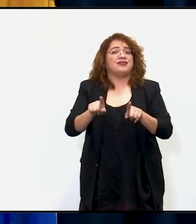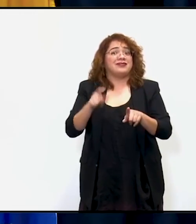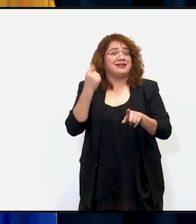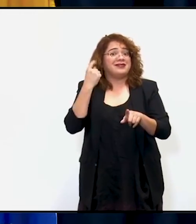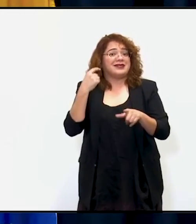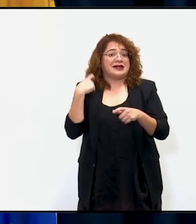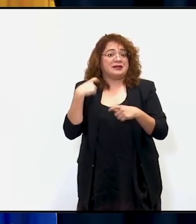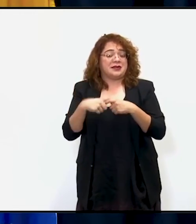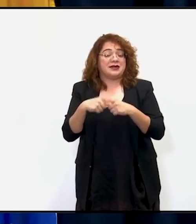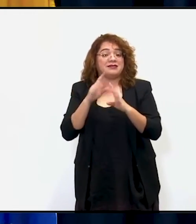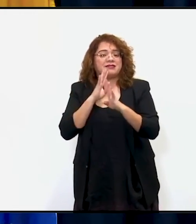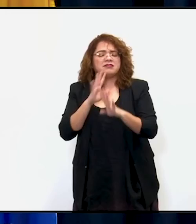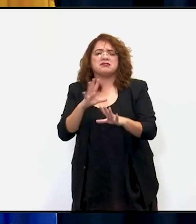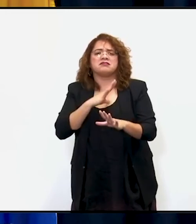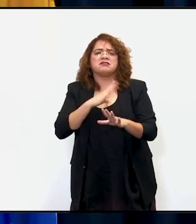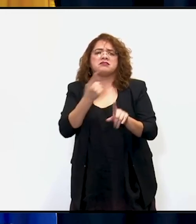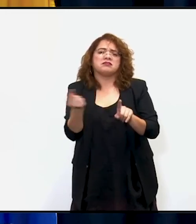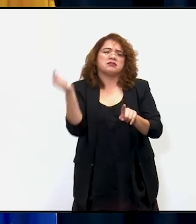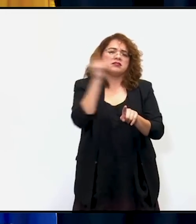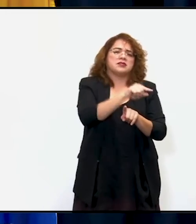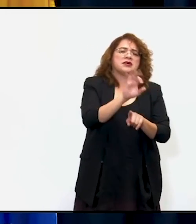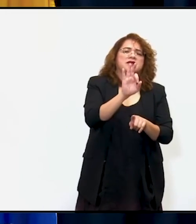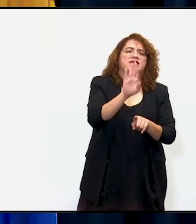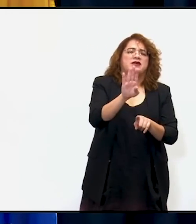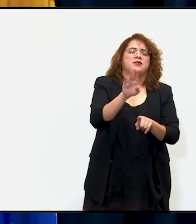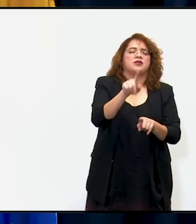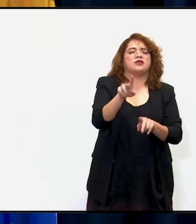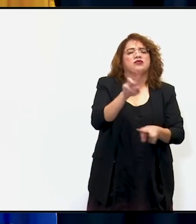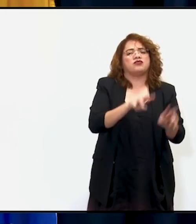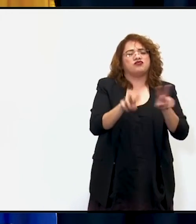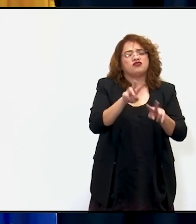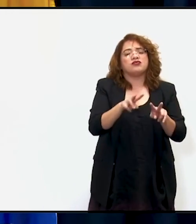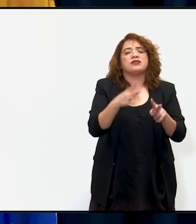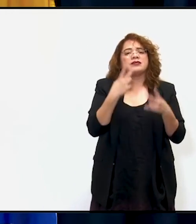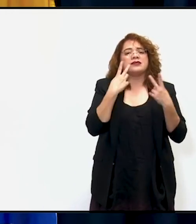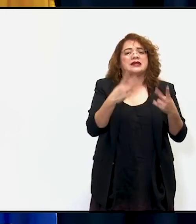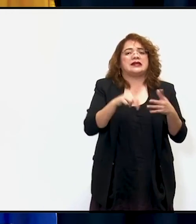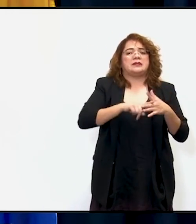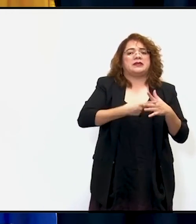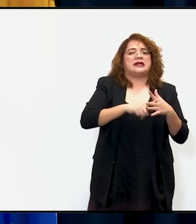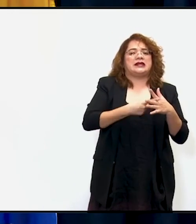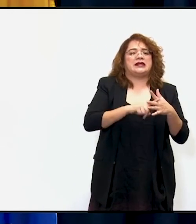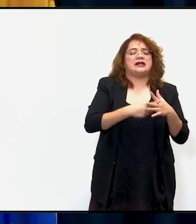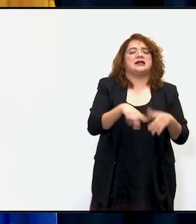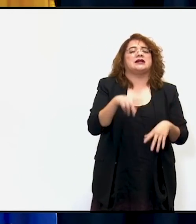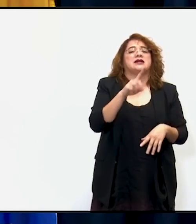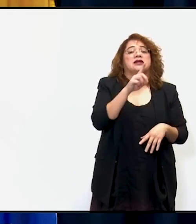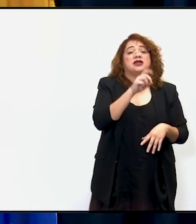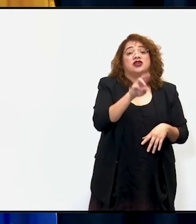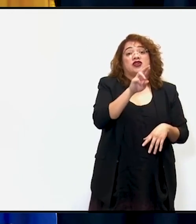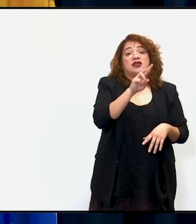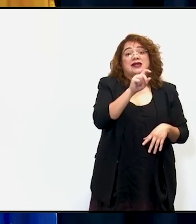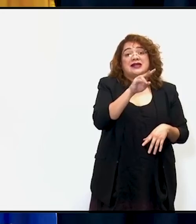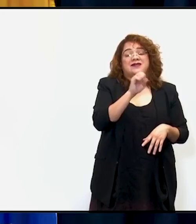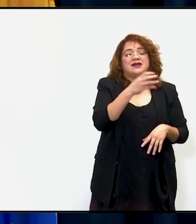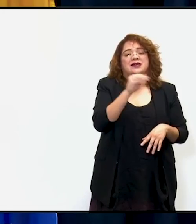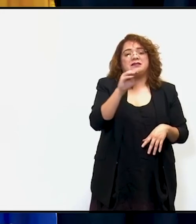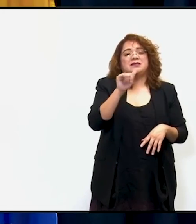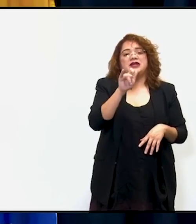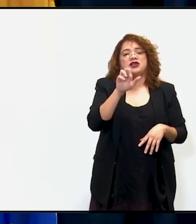visit our Facebook page to see this press briefing from the beginning with Dr. Davis and mayor Garcia. Thank you so much.